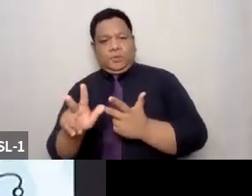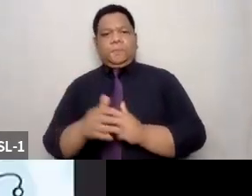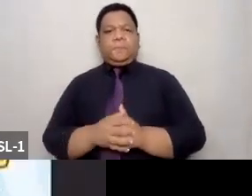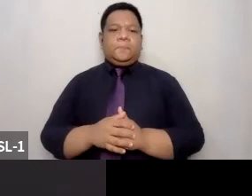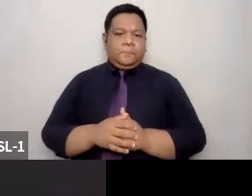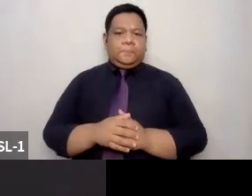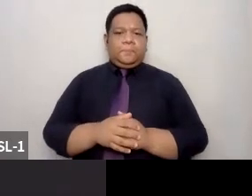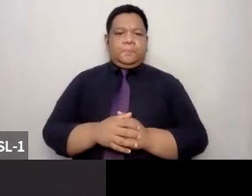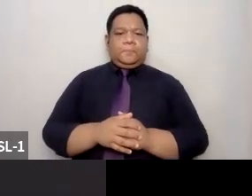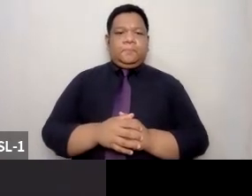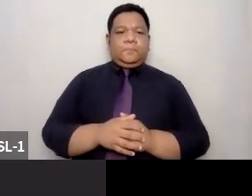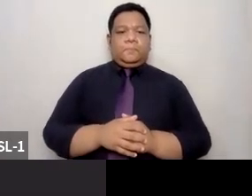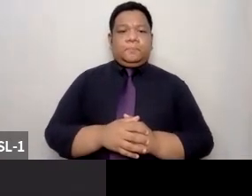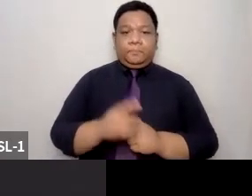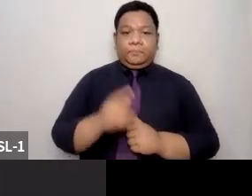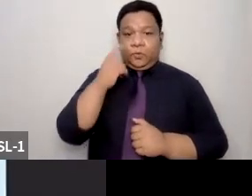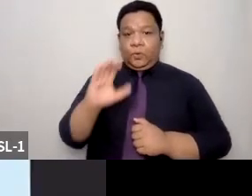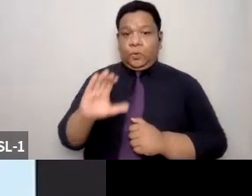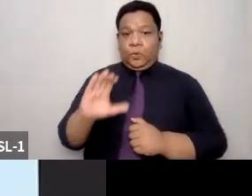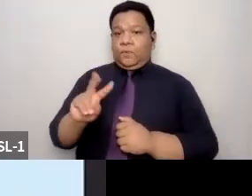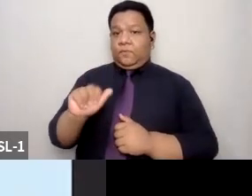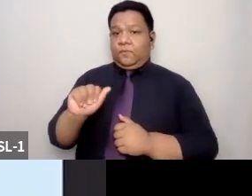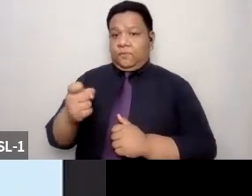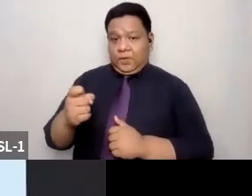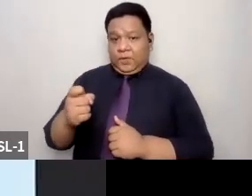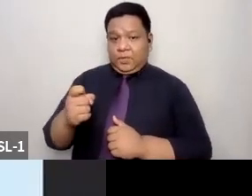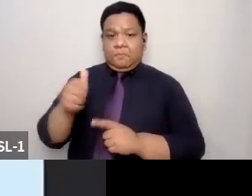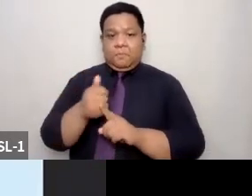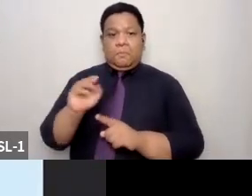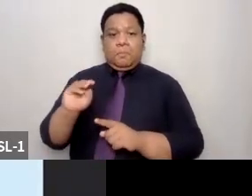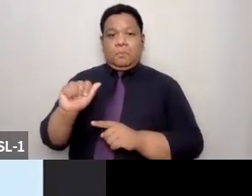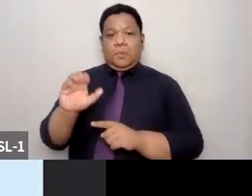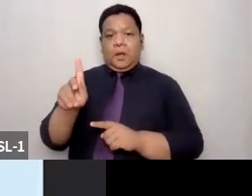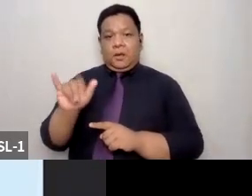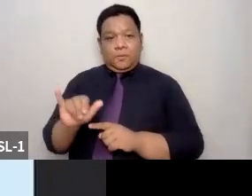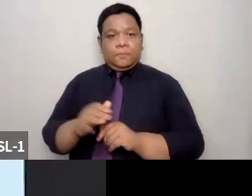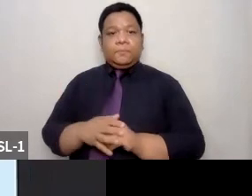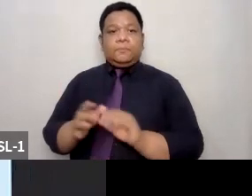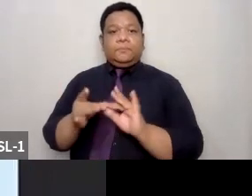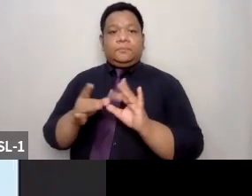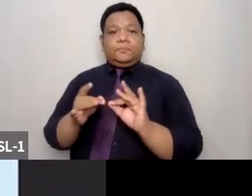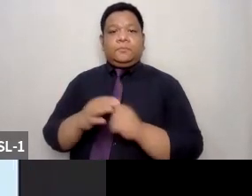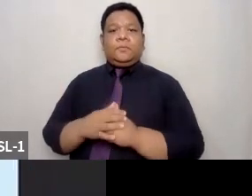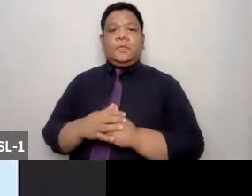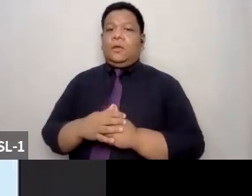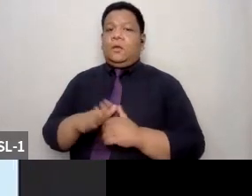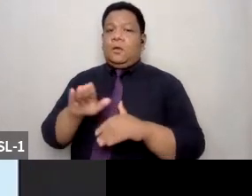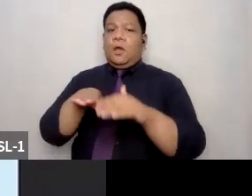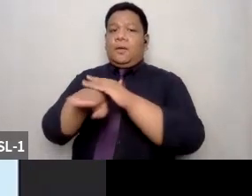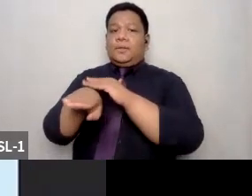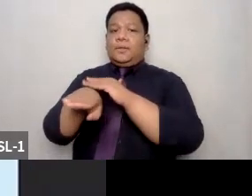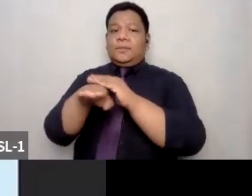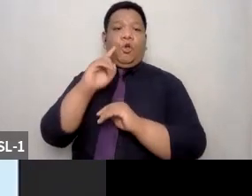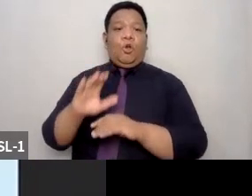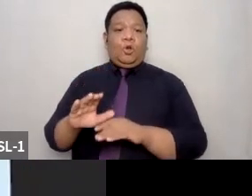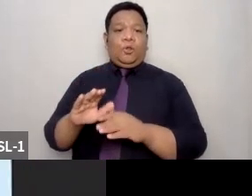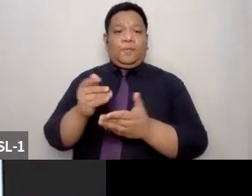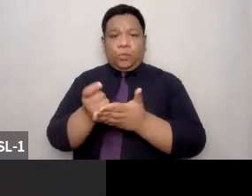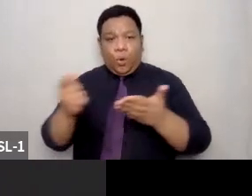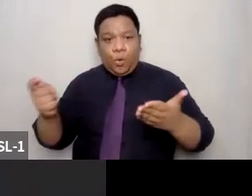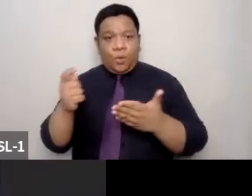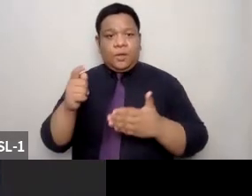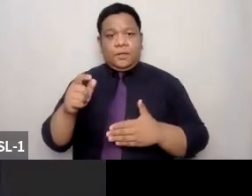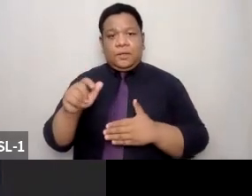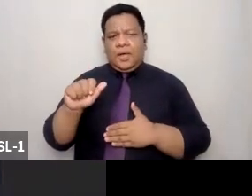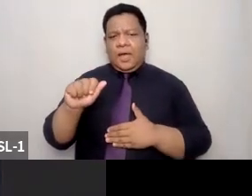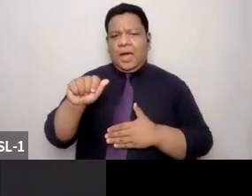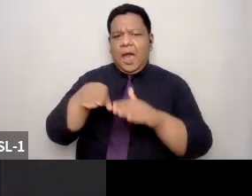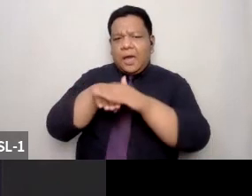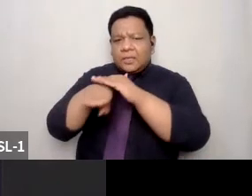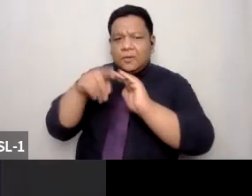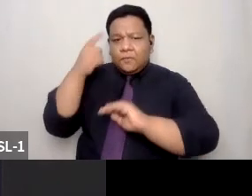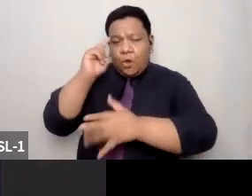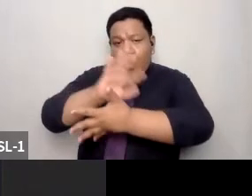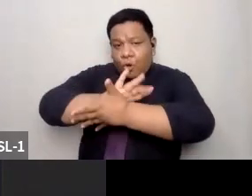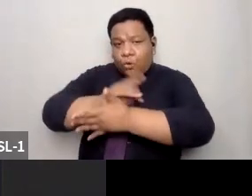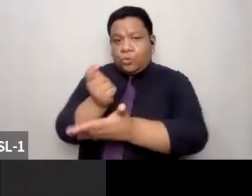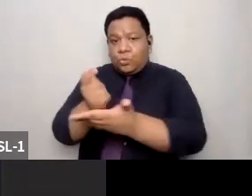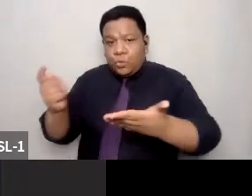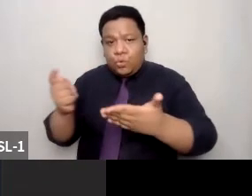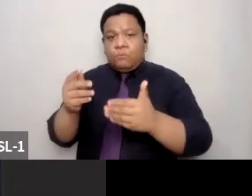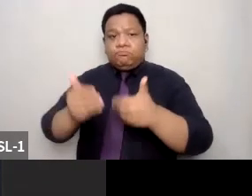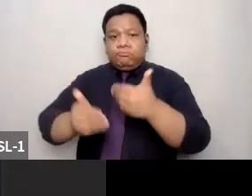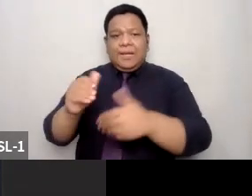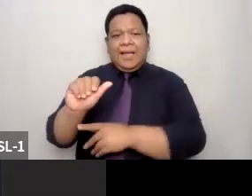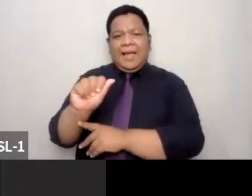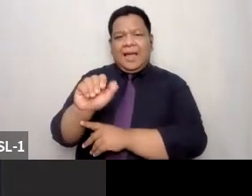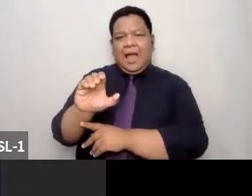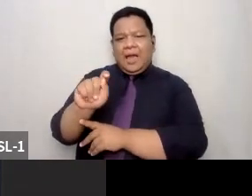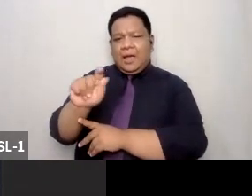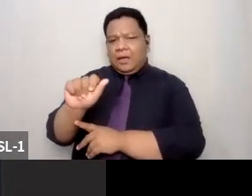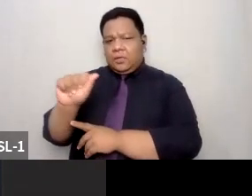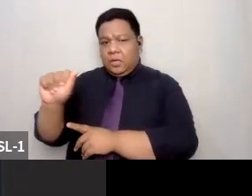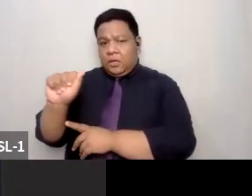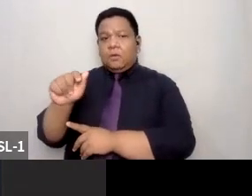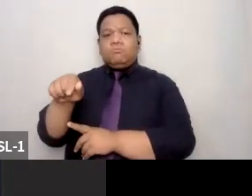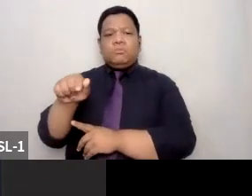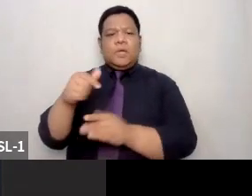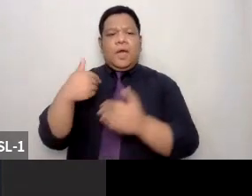And as for COVAX with Macky who’s still here, the access to COVID 19 tools accelerator is not just vaccines so therapeutics, diagnostics, health systems and strengthening that.